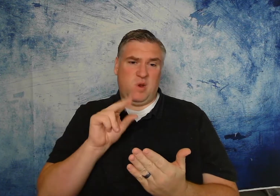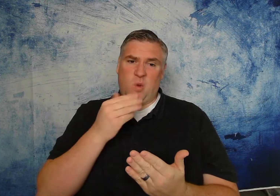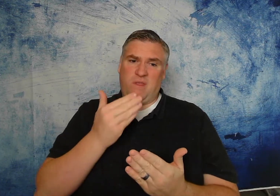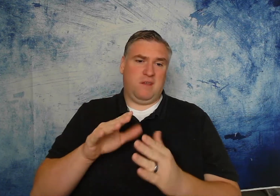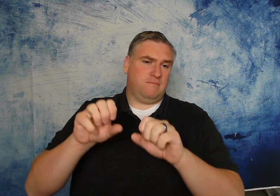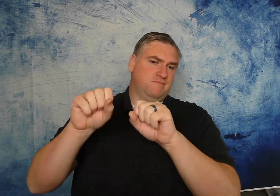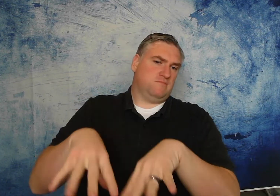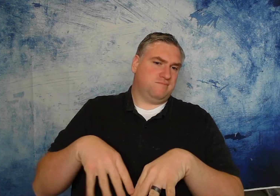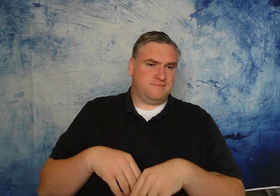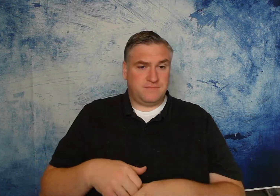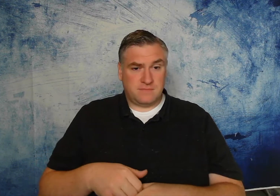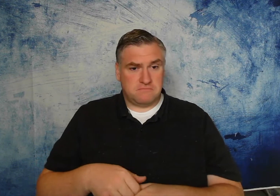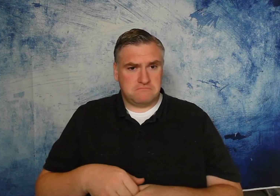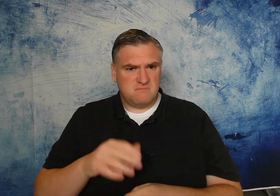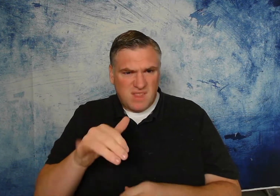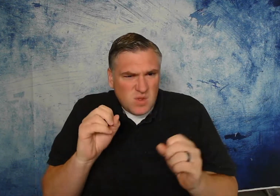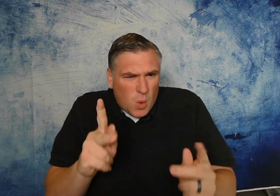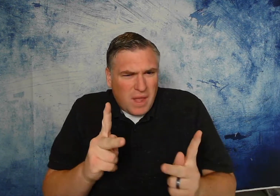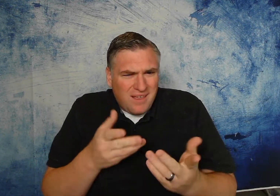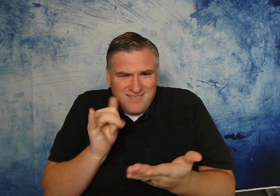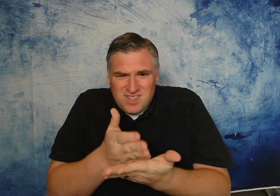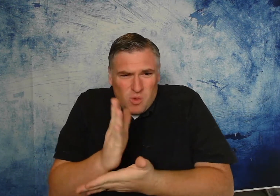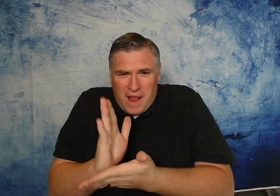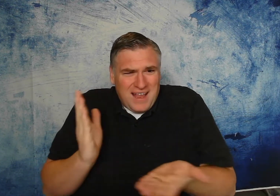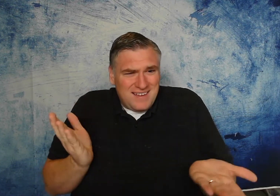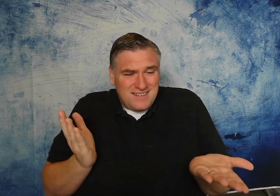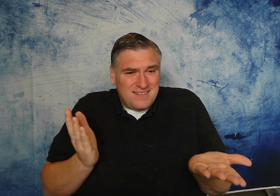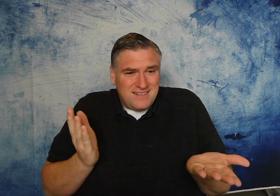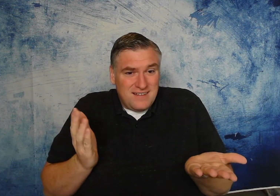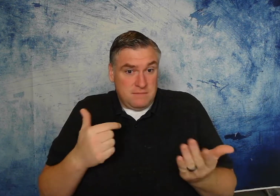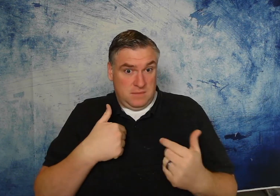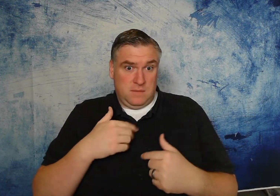"That book is not good" and drop it and that's okay! That's all right!